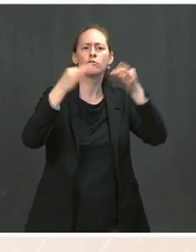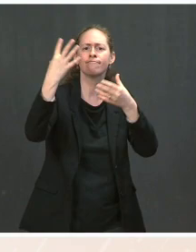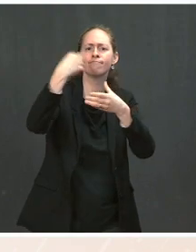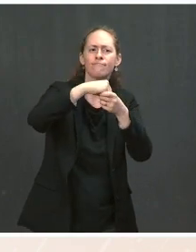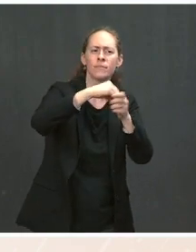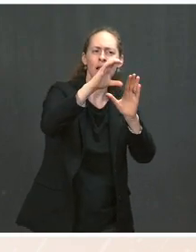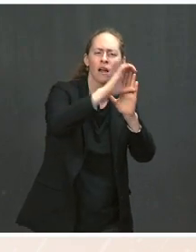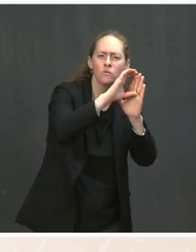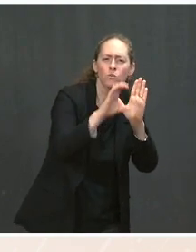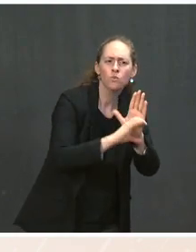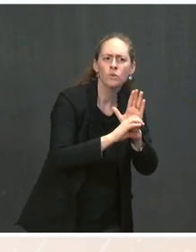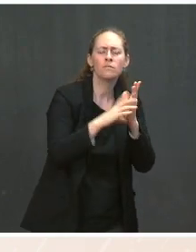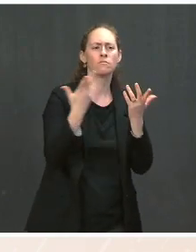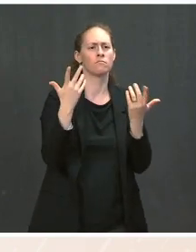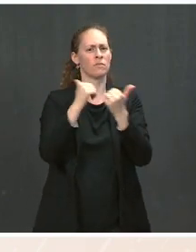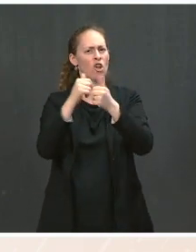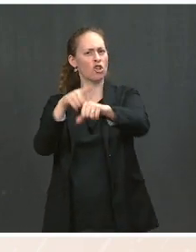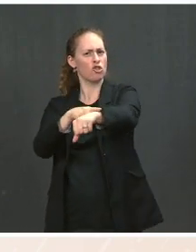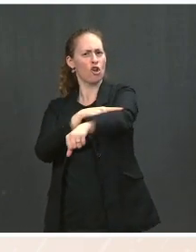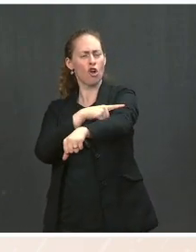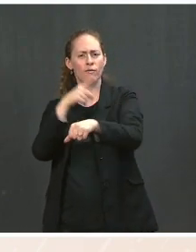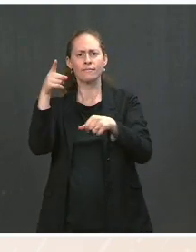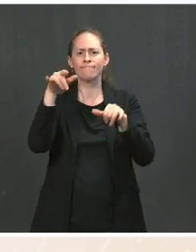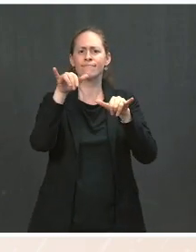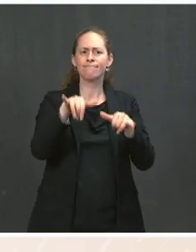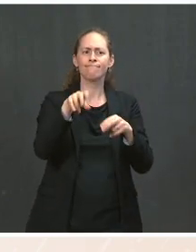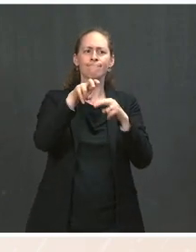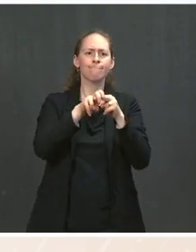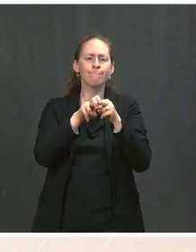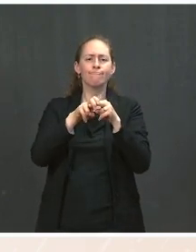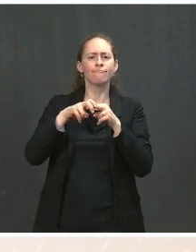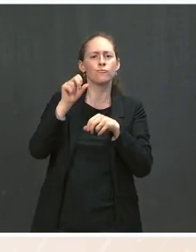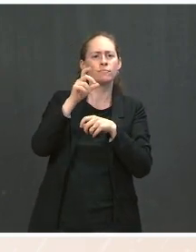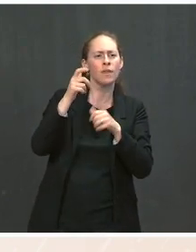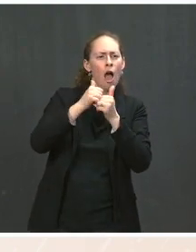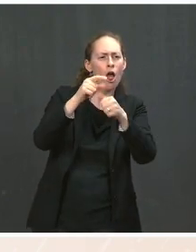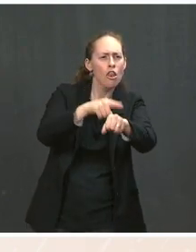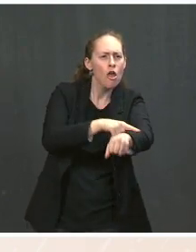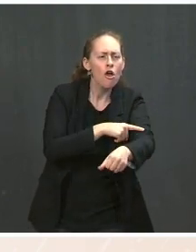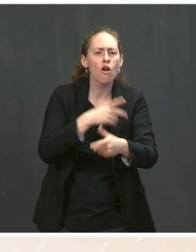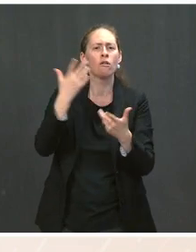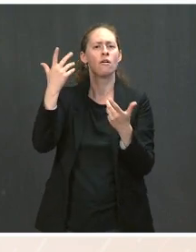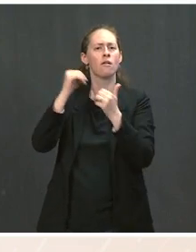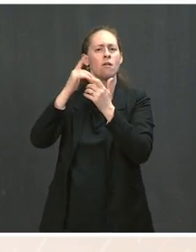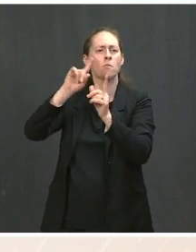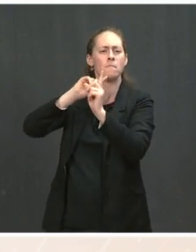and they're going to come back to the President with a report on what their discussions are and what their findings are.